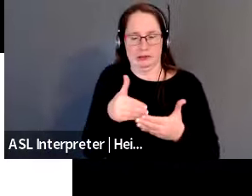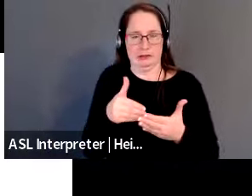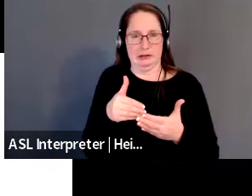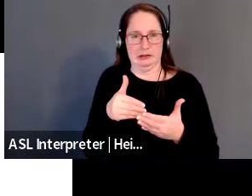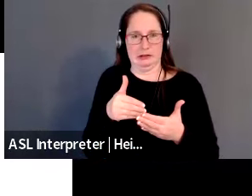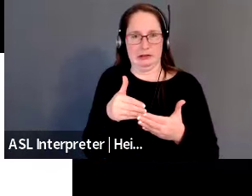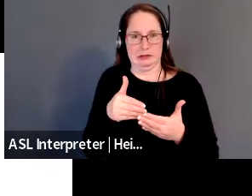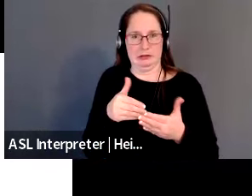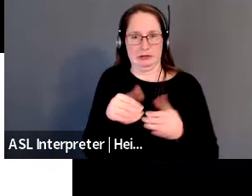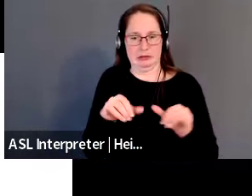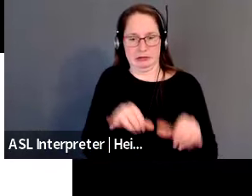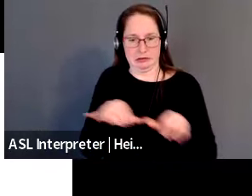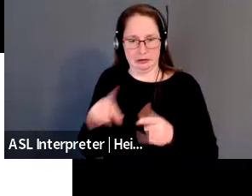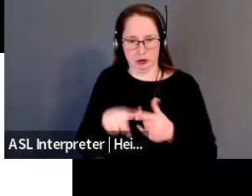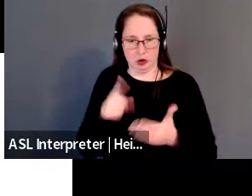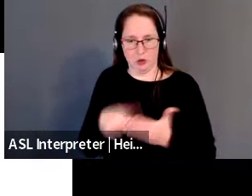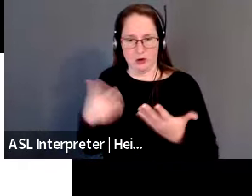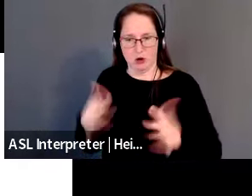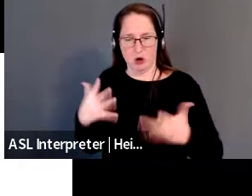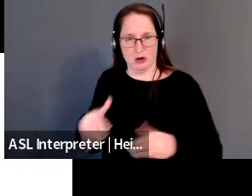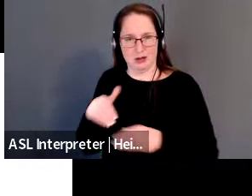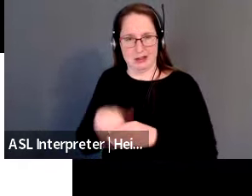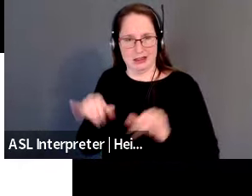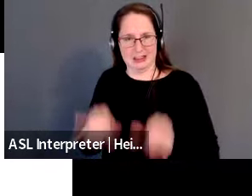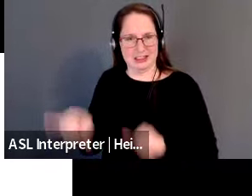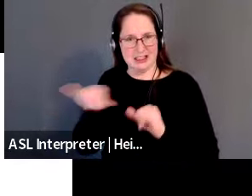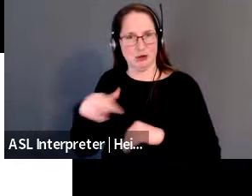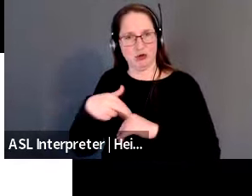that they develop to what exist in the standard reference materials.